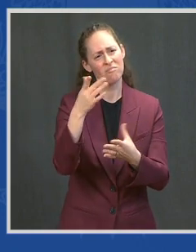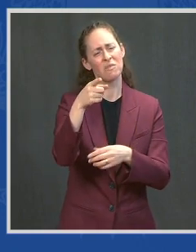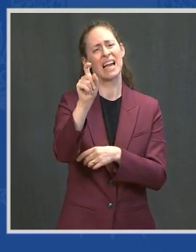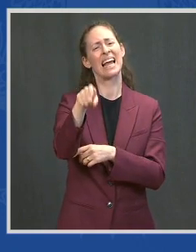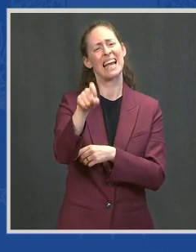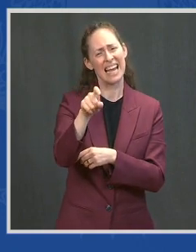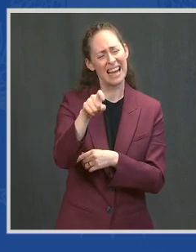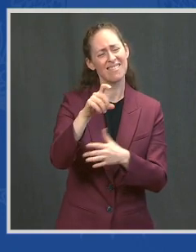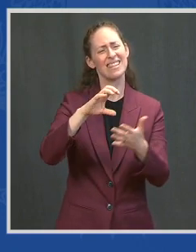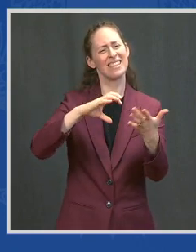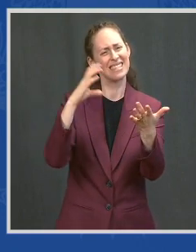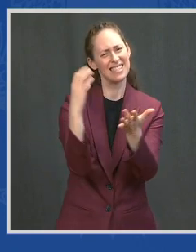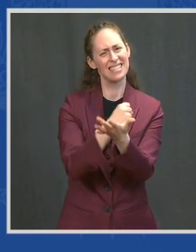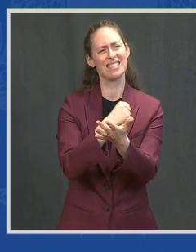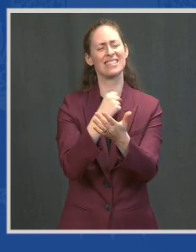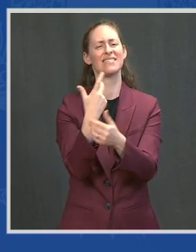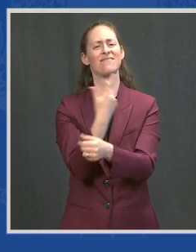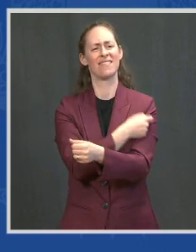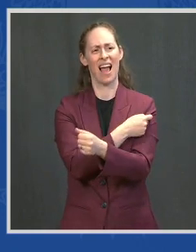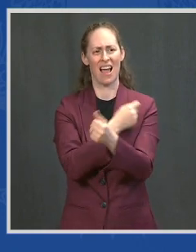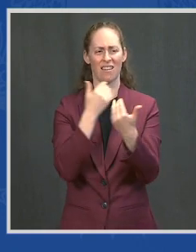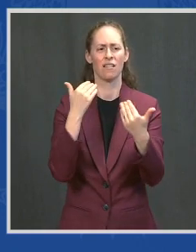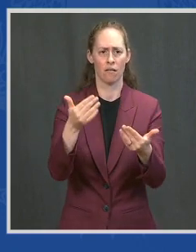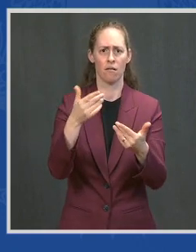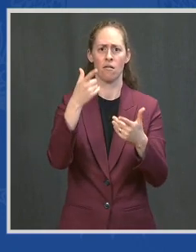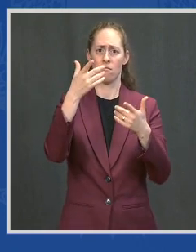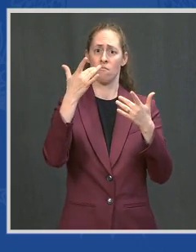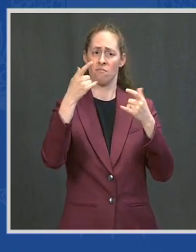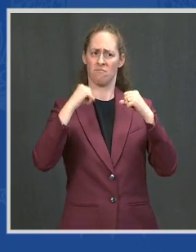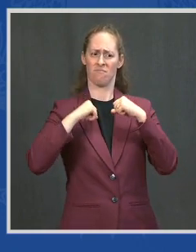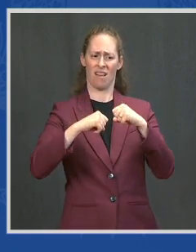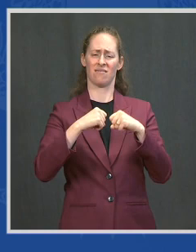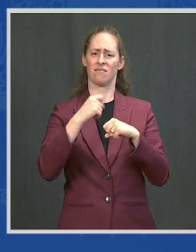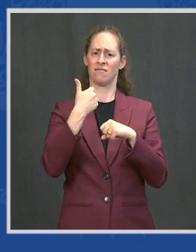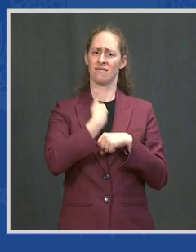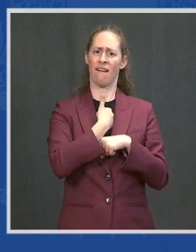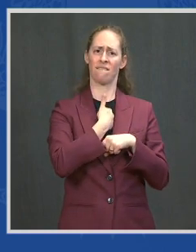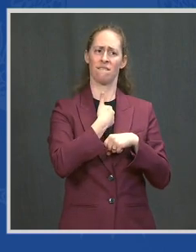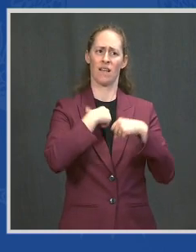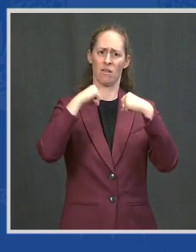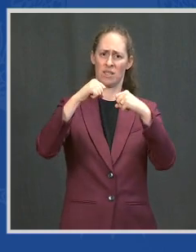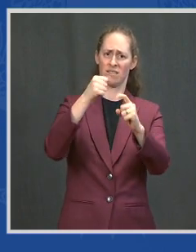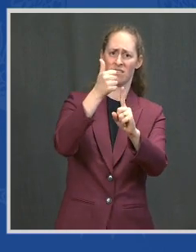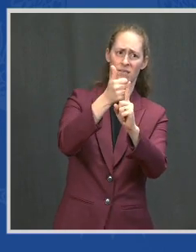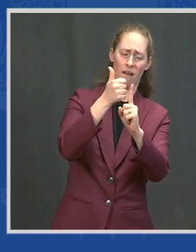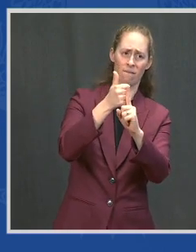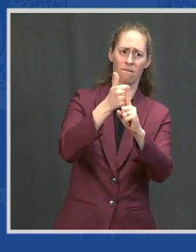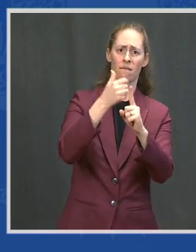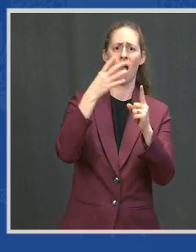Getting vaccinated not only protects you, it also reduce the risk that you give the virus to somebody else.